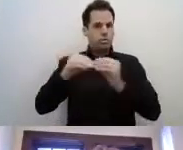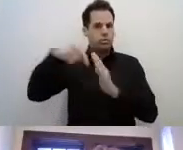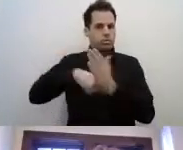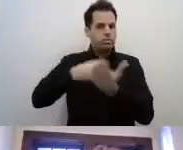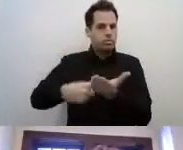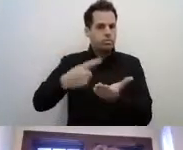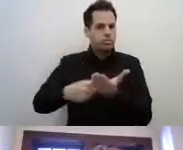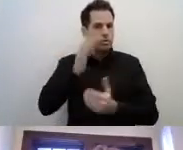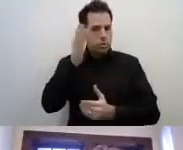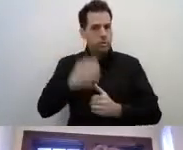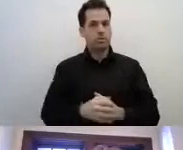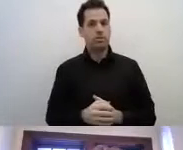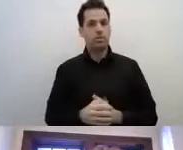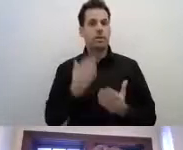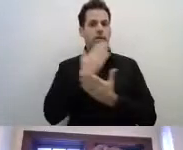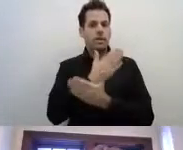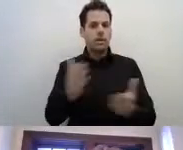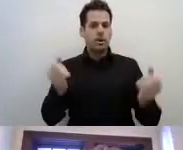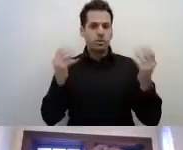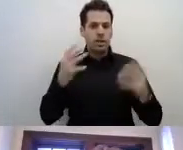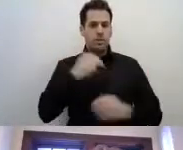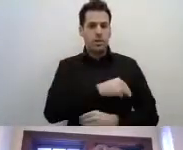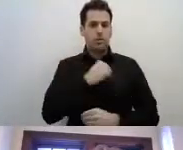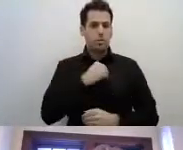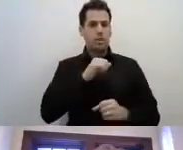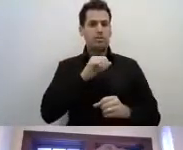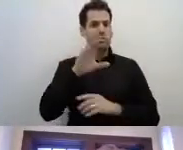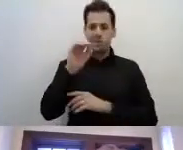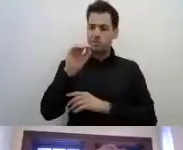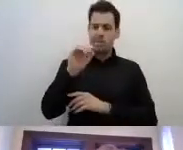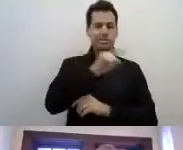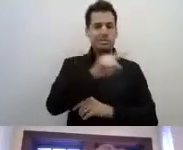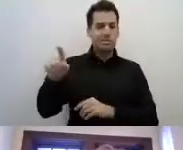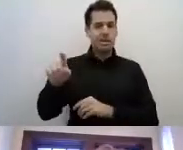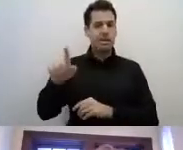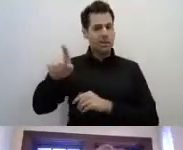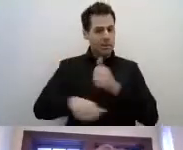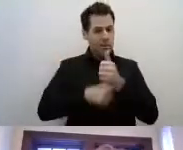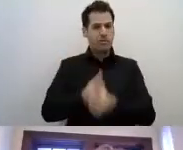the many manitoba employers who have complied with all requirements of the accessibility standards